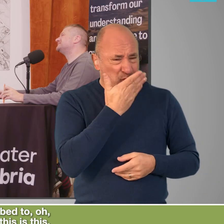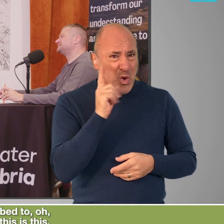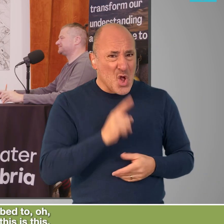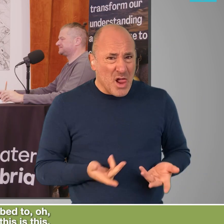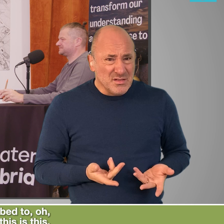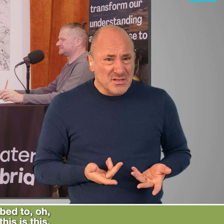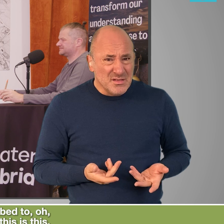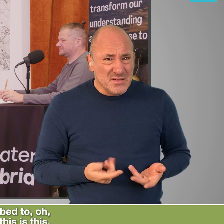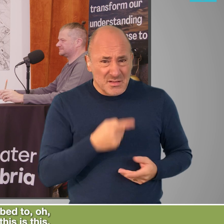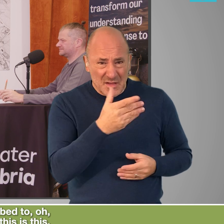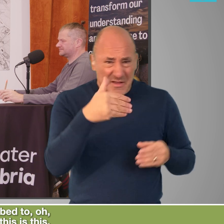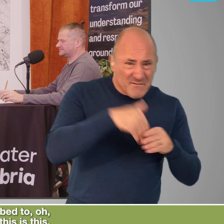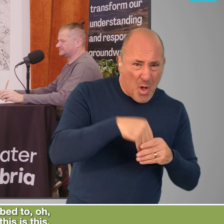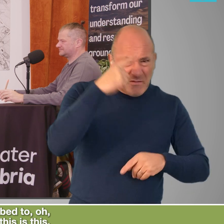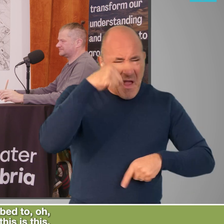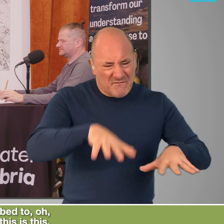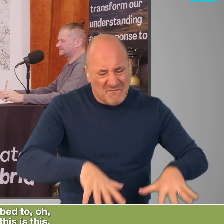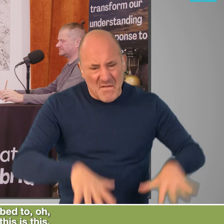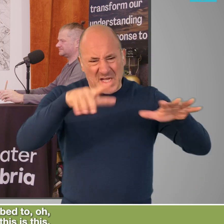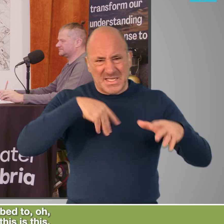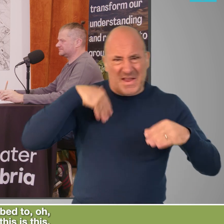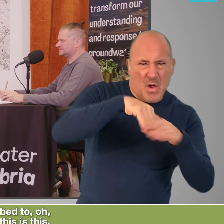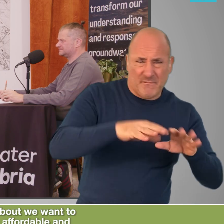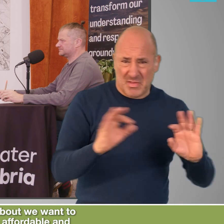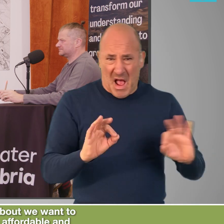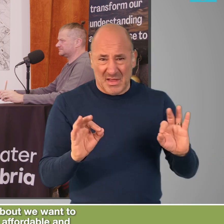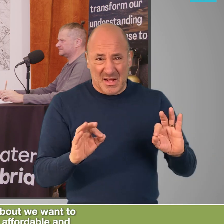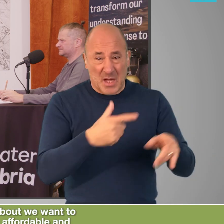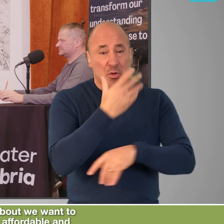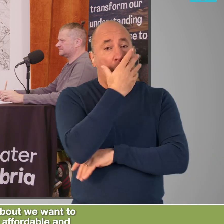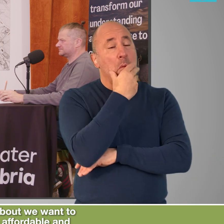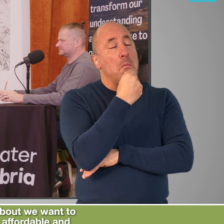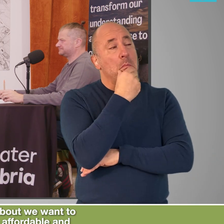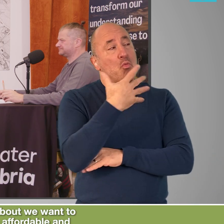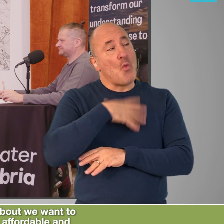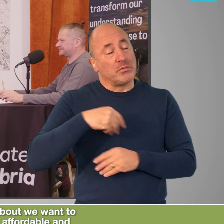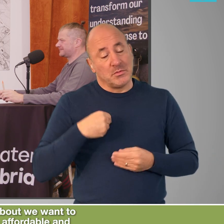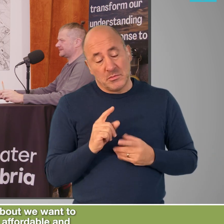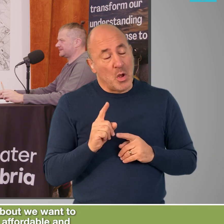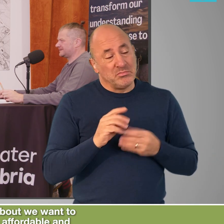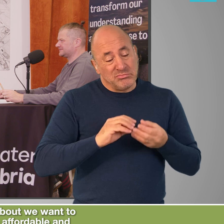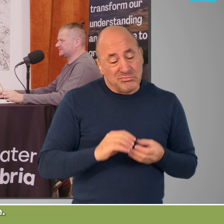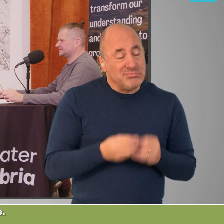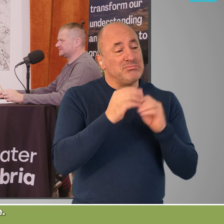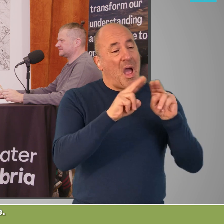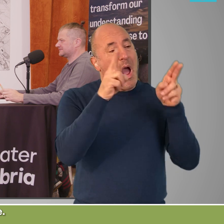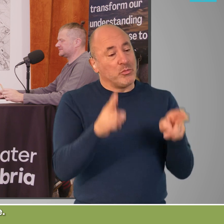They hadn't subscribed to, oh, this is flooding, oh, this is this. They were just thinking about we want to create something that's affordable and Yeah. accessible.